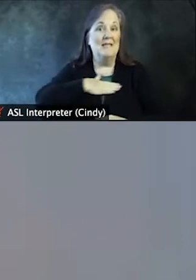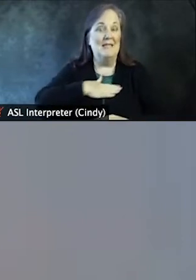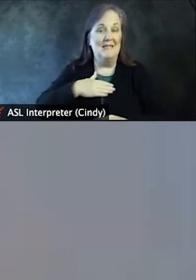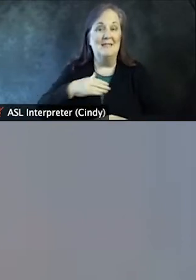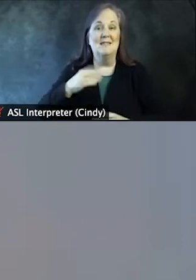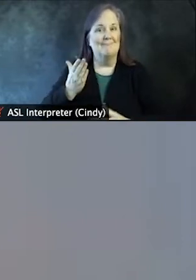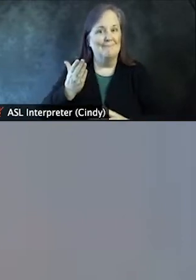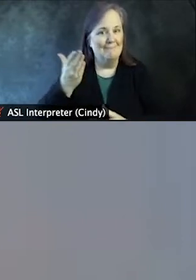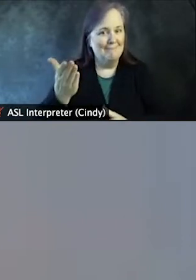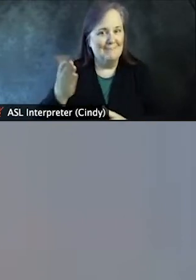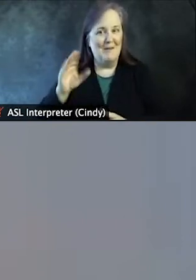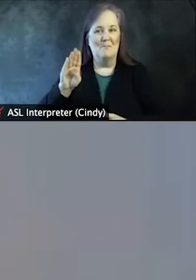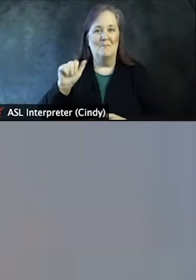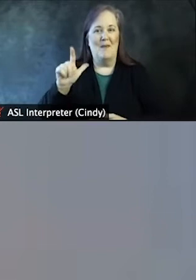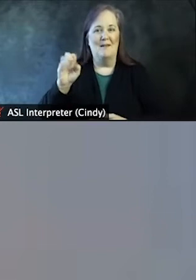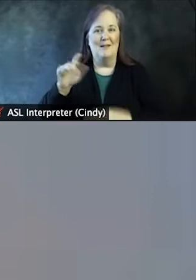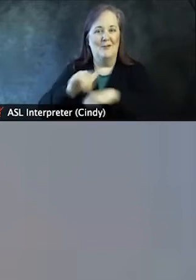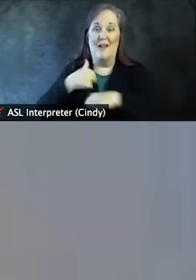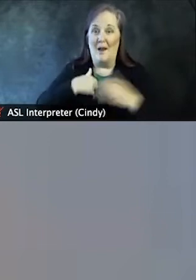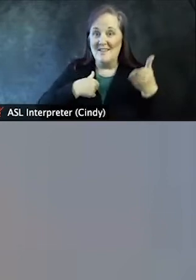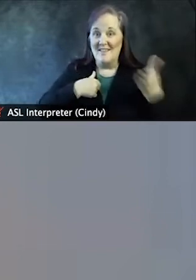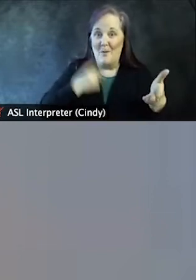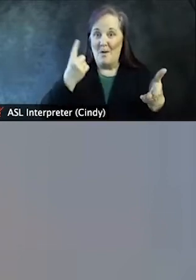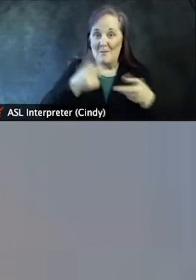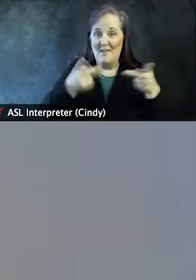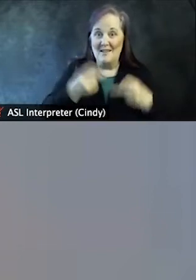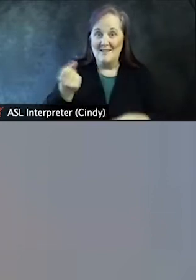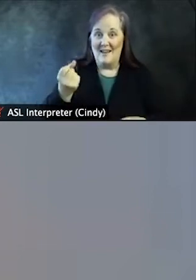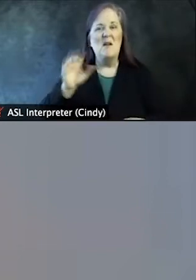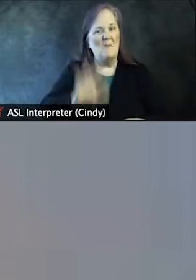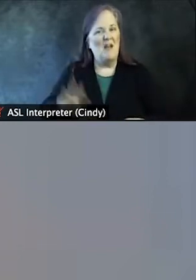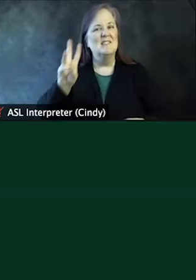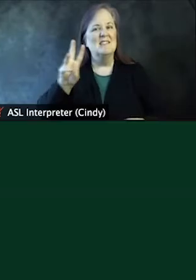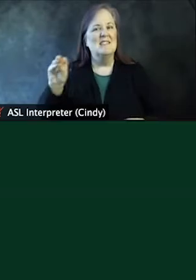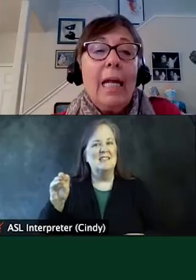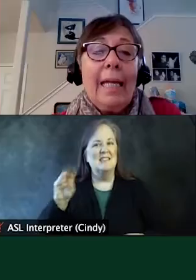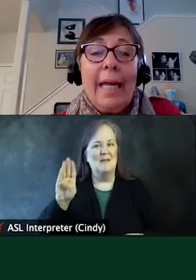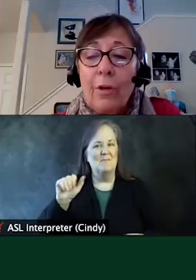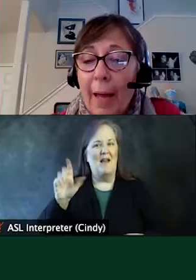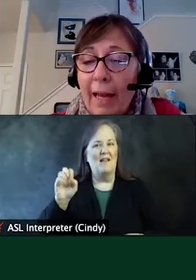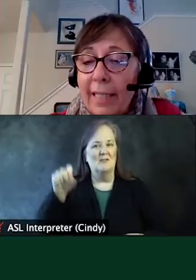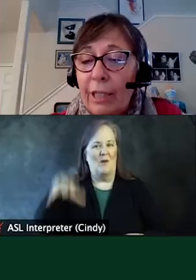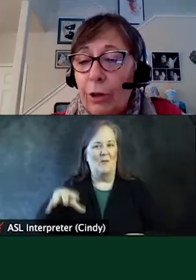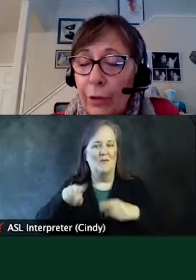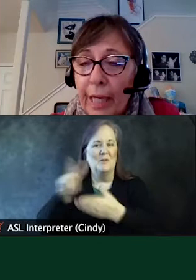from the 31st of October through Election Day. So please get your ballots in early.